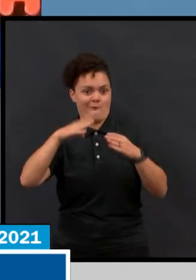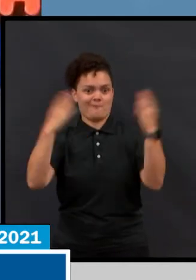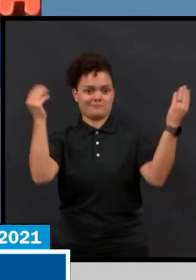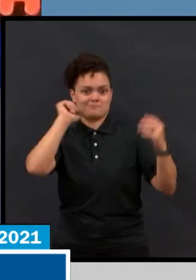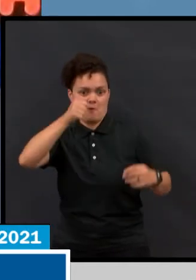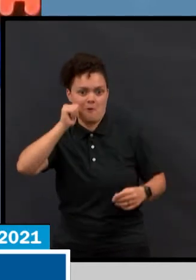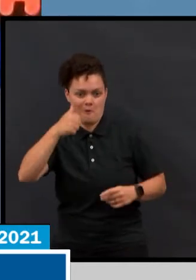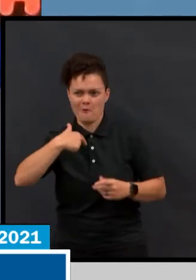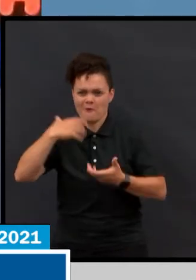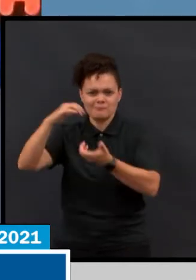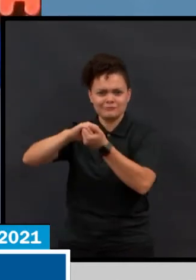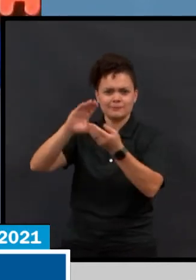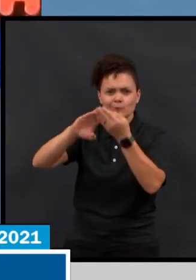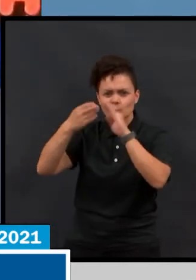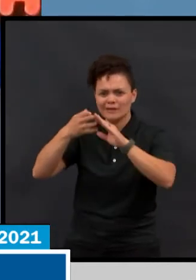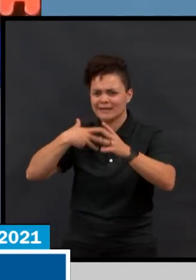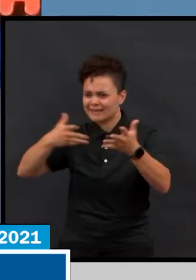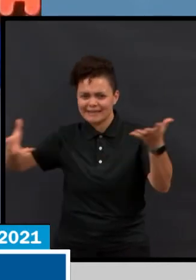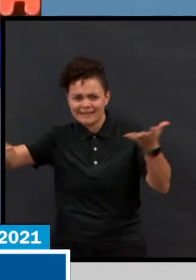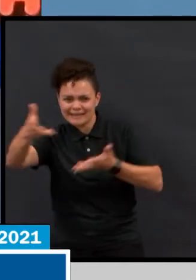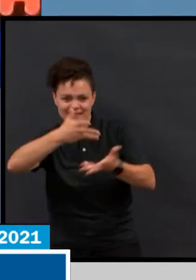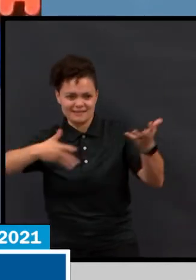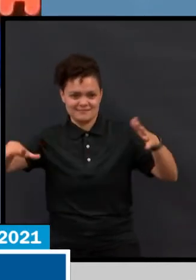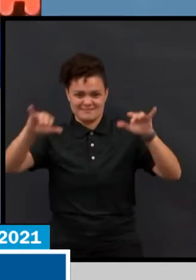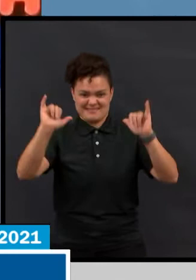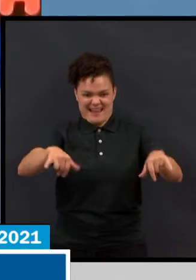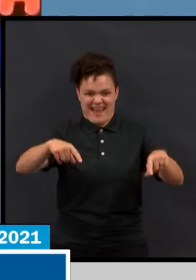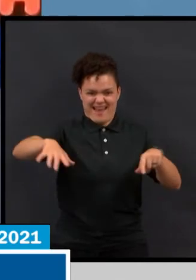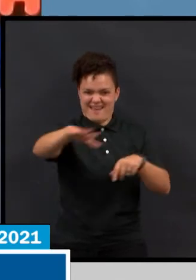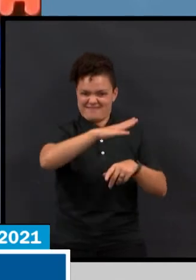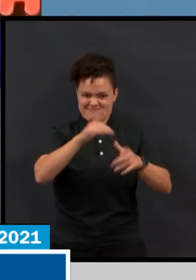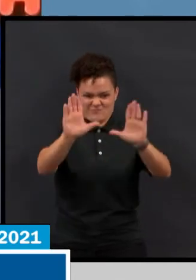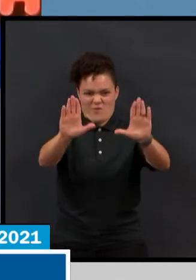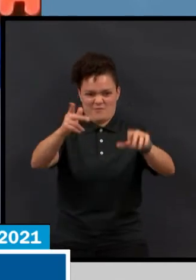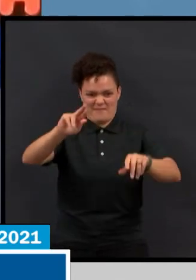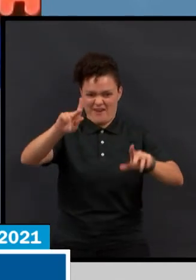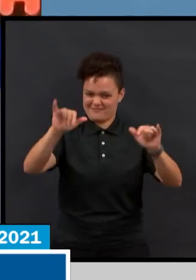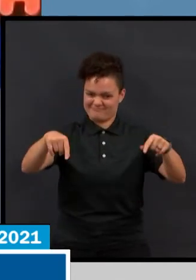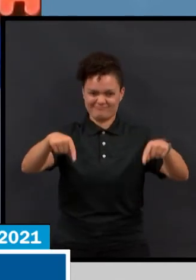that community and that ribbon cutting happens tomorrow 4 pm the entire event runs from four